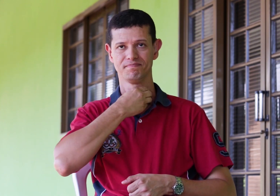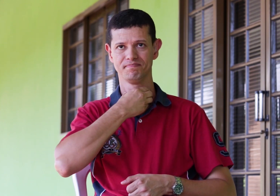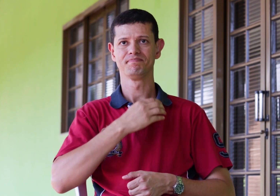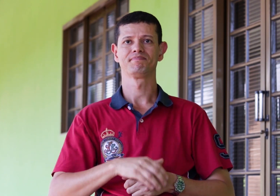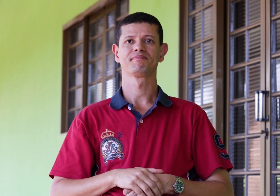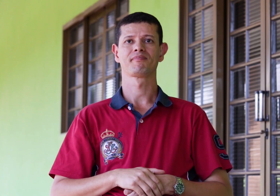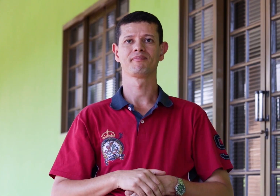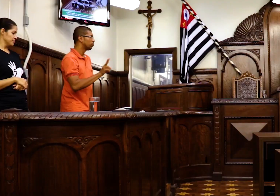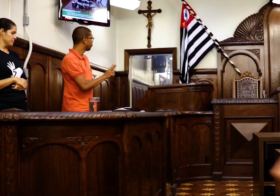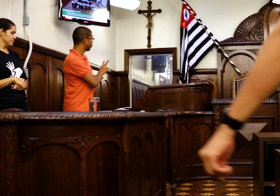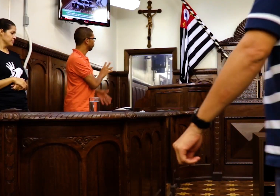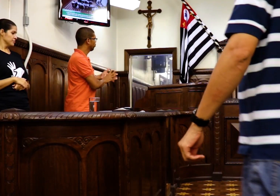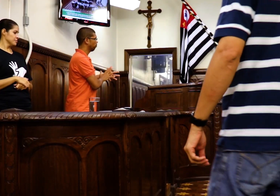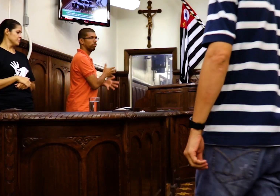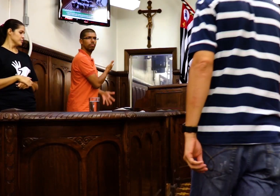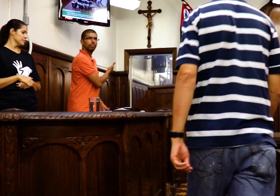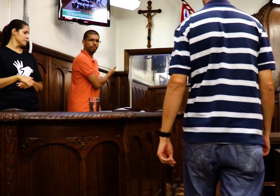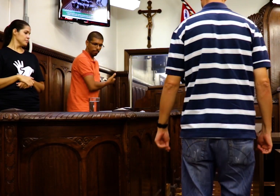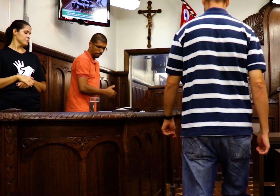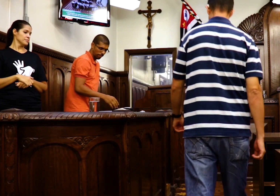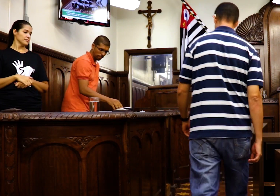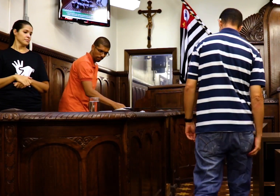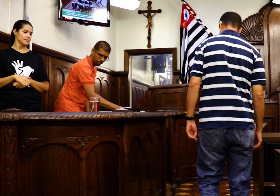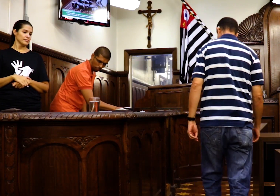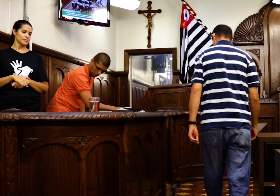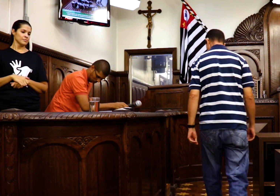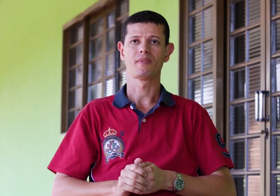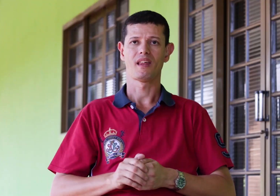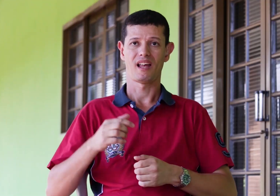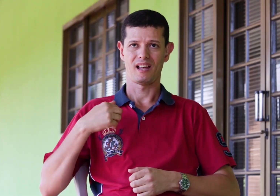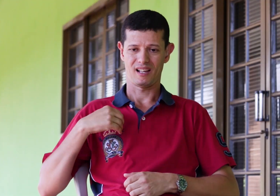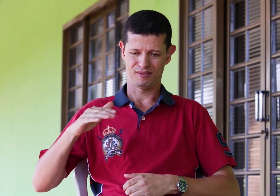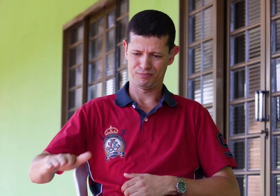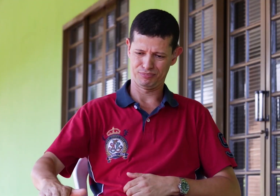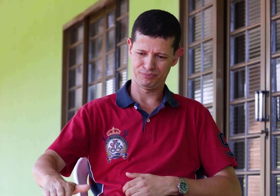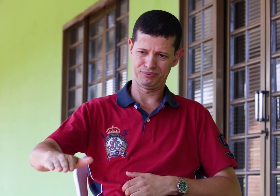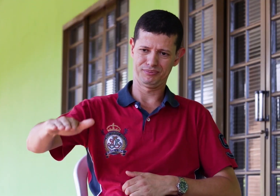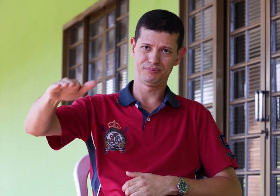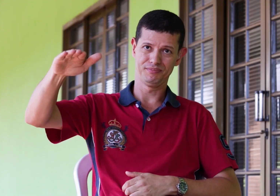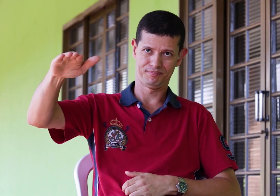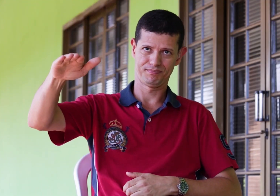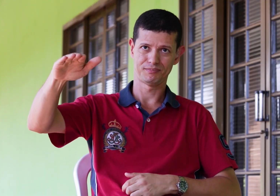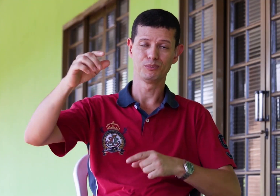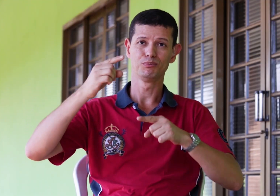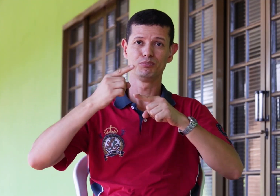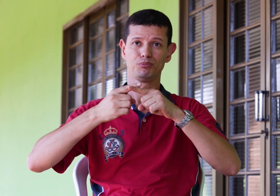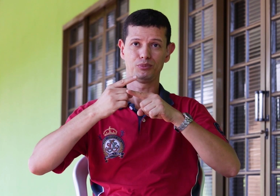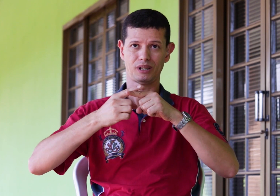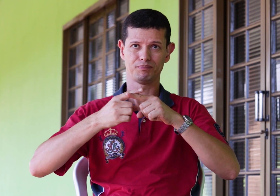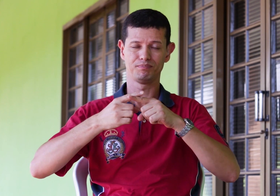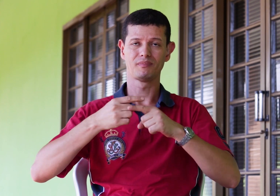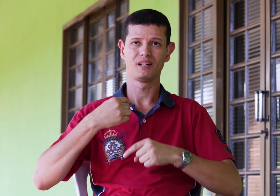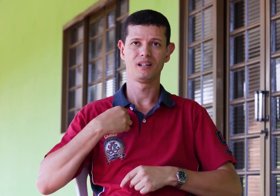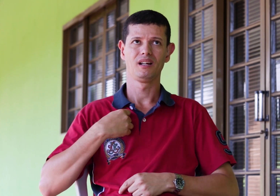with the hand next to the neck. With regard to my childhood... Well, I wasn't deaf.